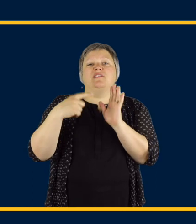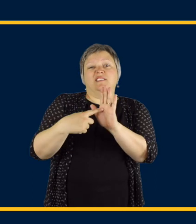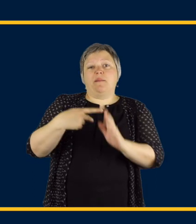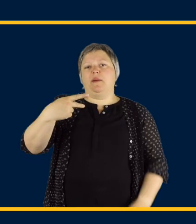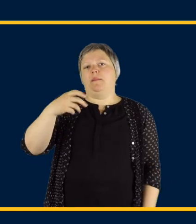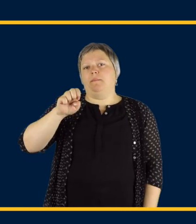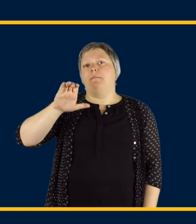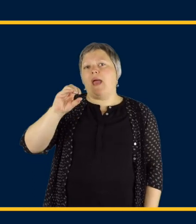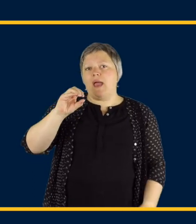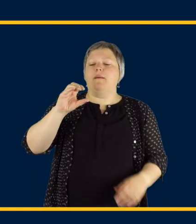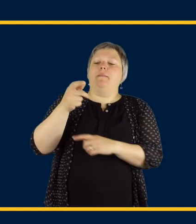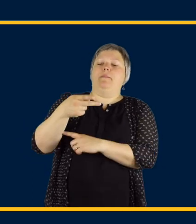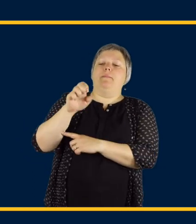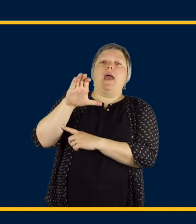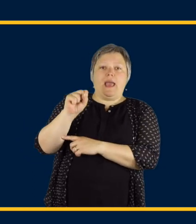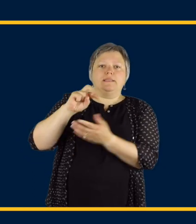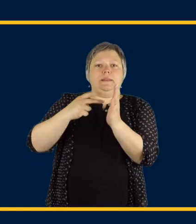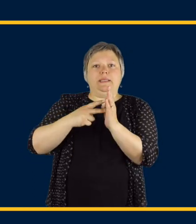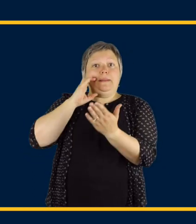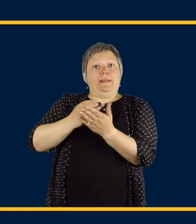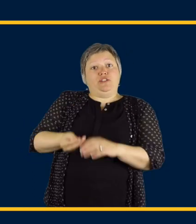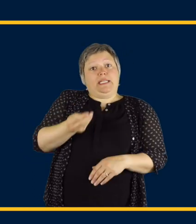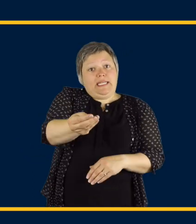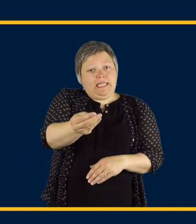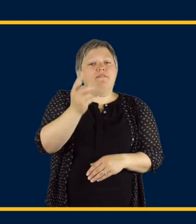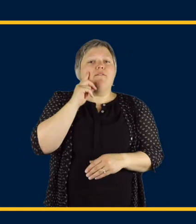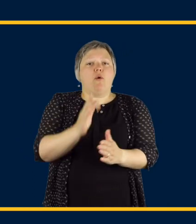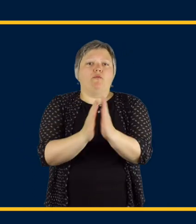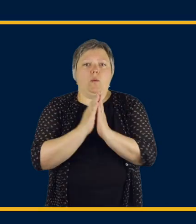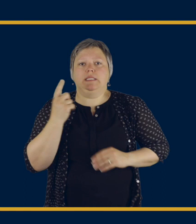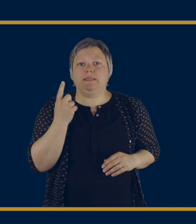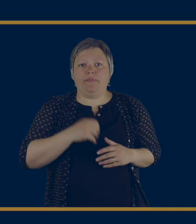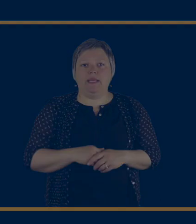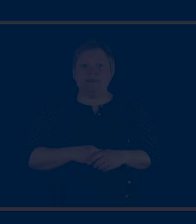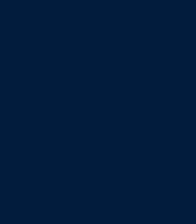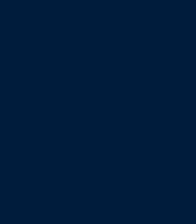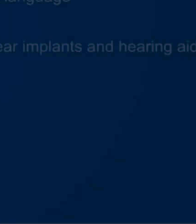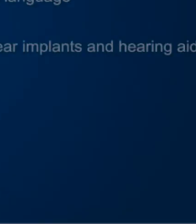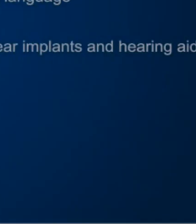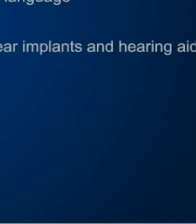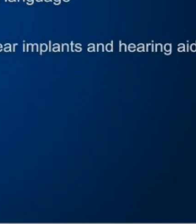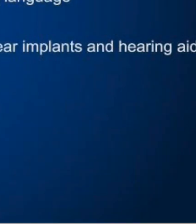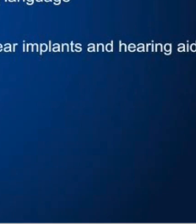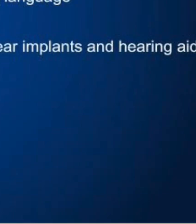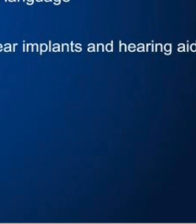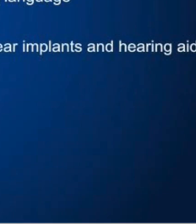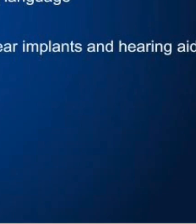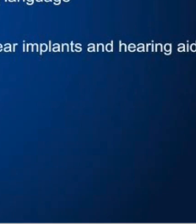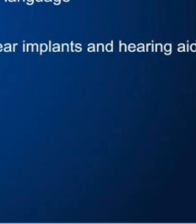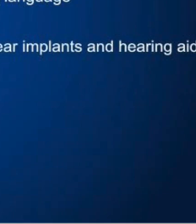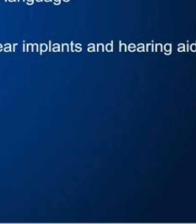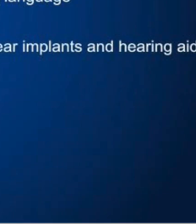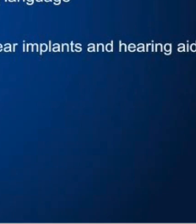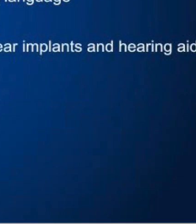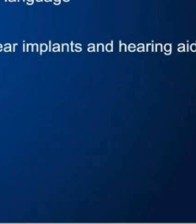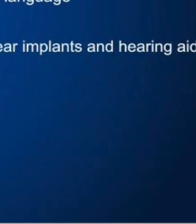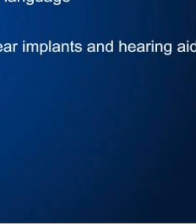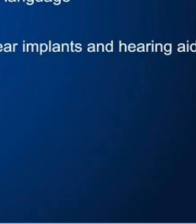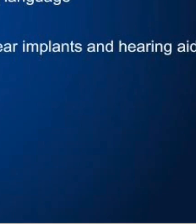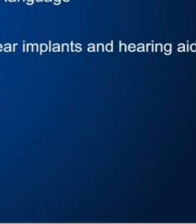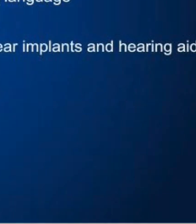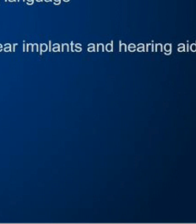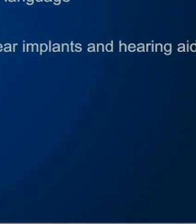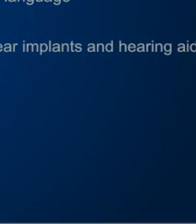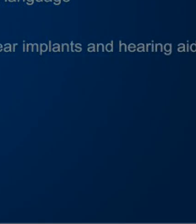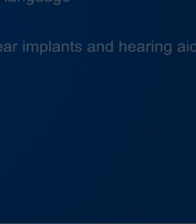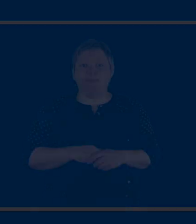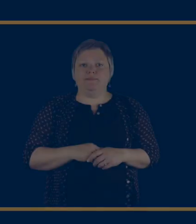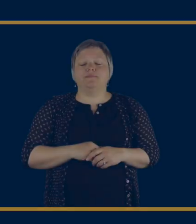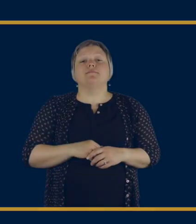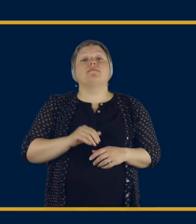A popular one is PECs where a child gives you a picture to make a request.